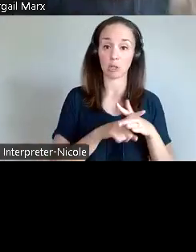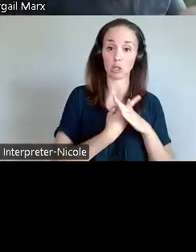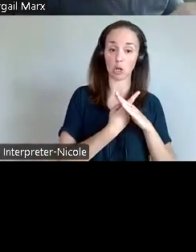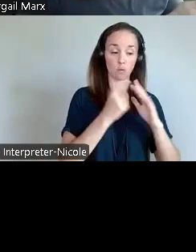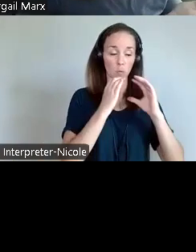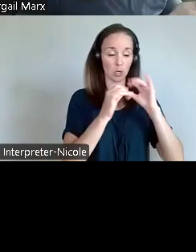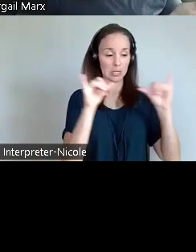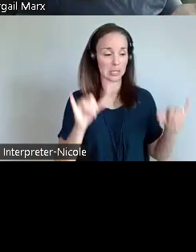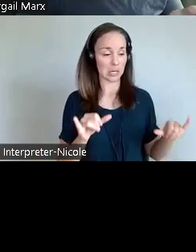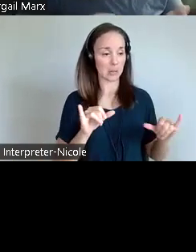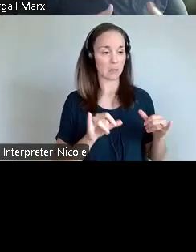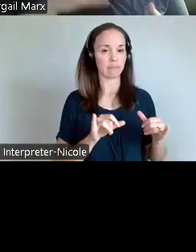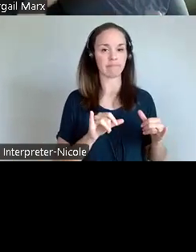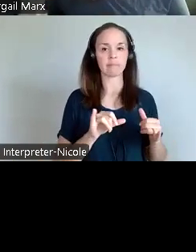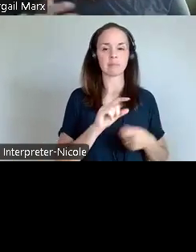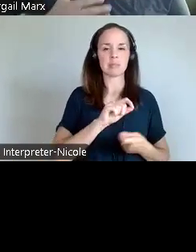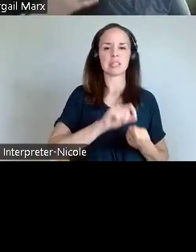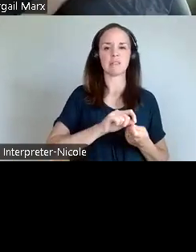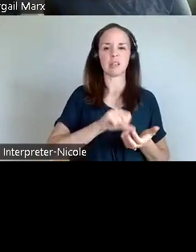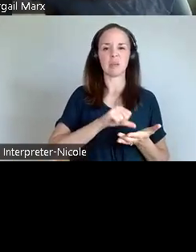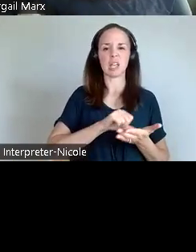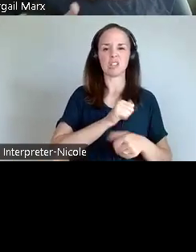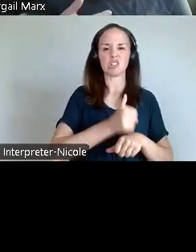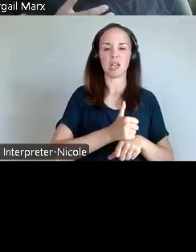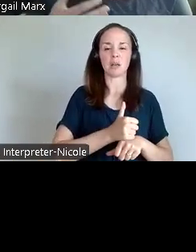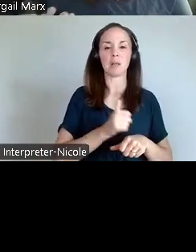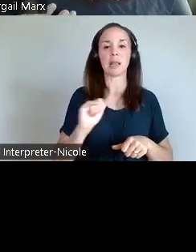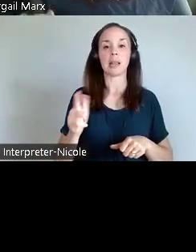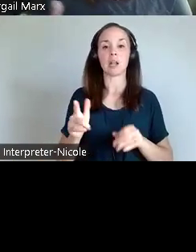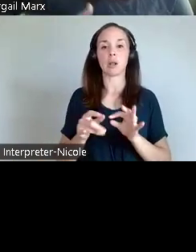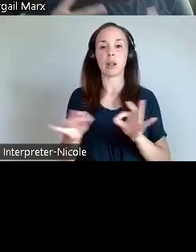a particular page set, and as their language skills and their communication skills grow,